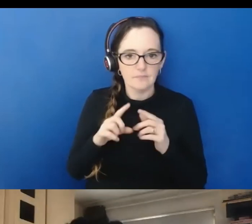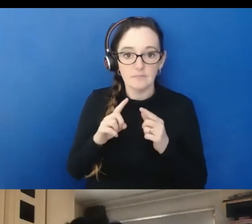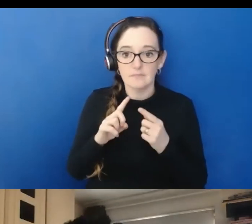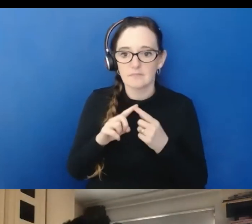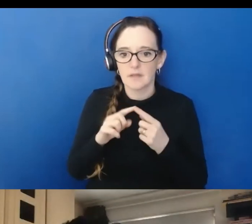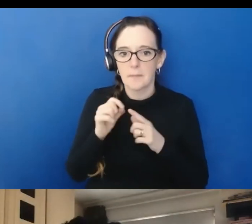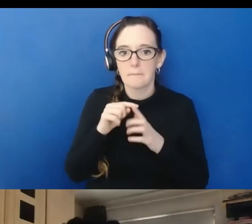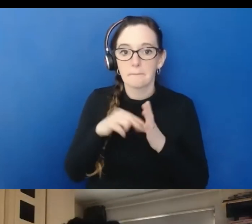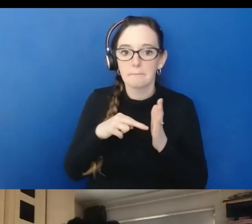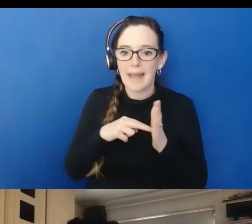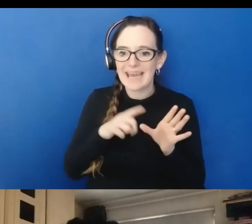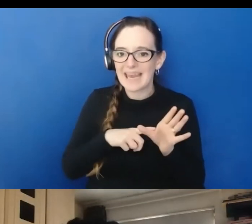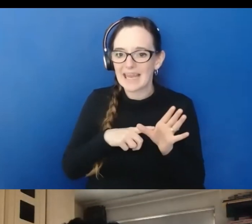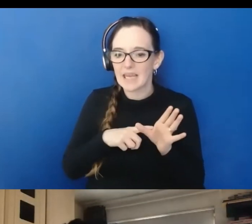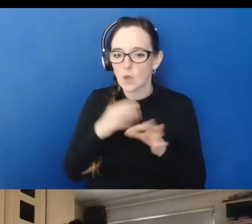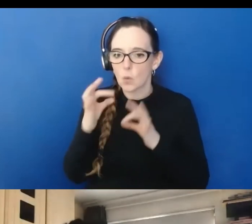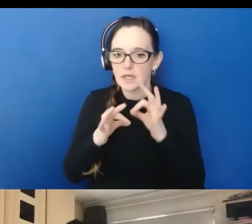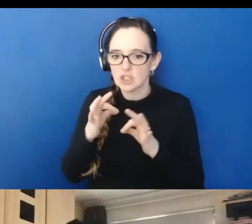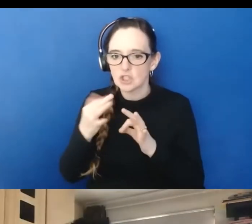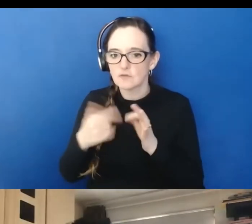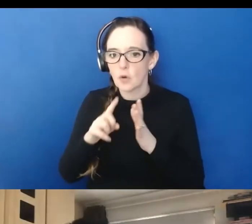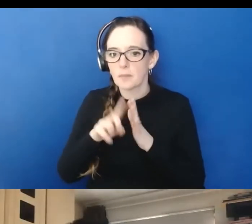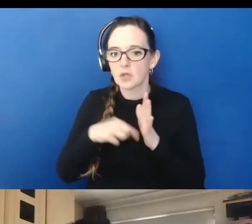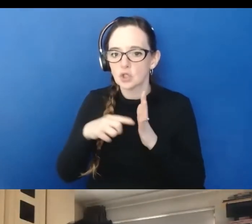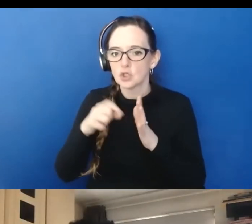There's one from Judith Fieldhouse which I don't think we have time for but if you are